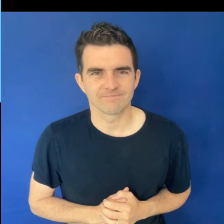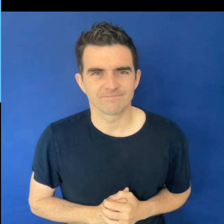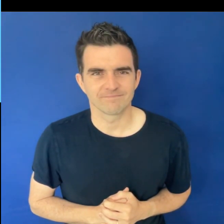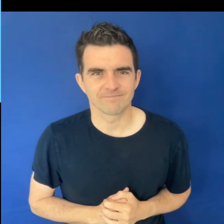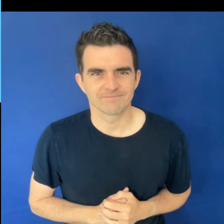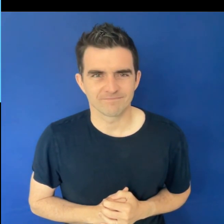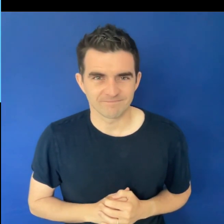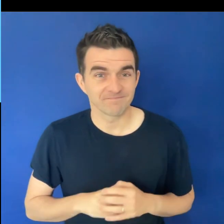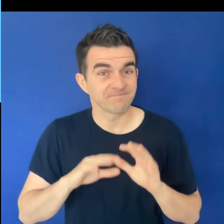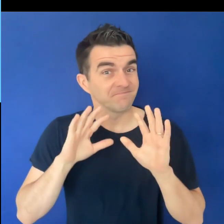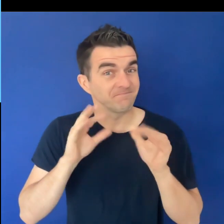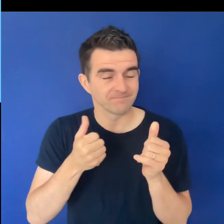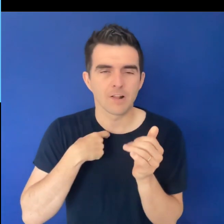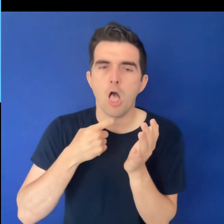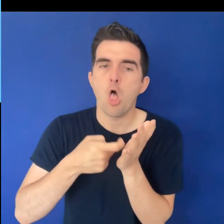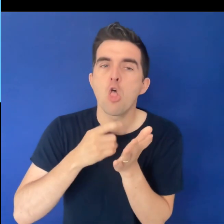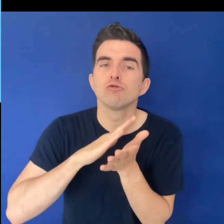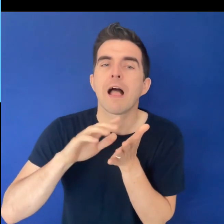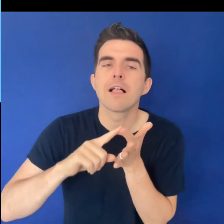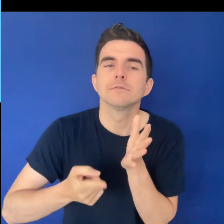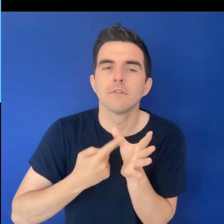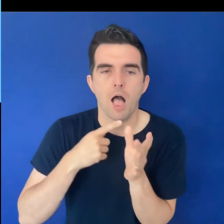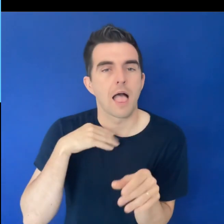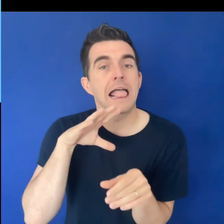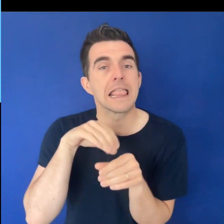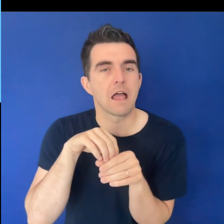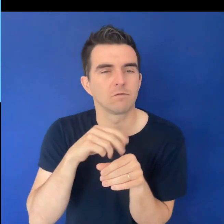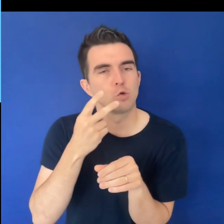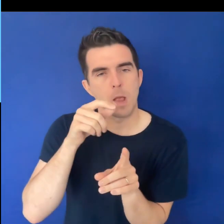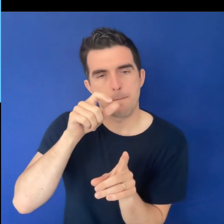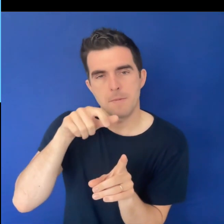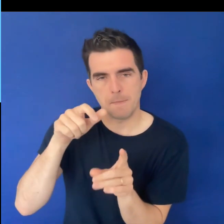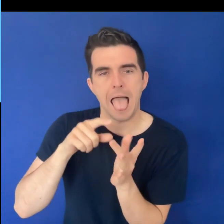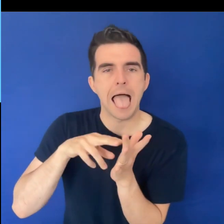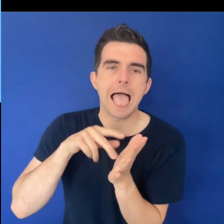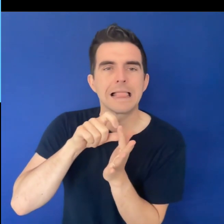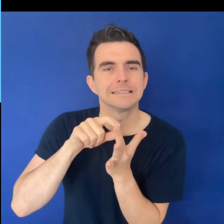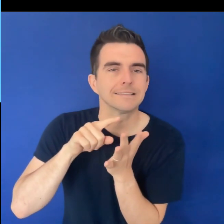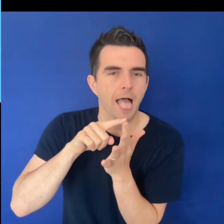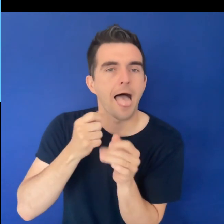Hi Everyone, I’m Rhea. I’m part of a two person indie game studio